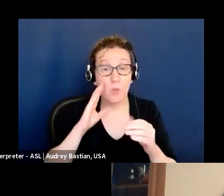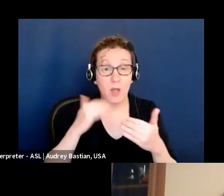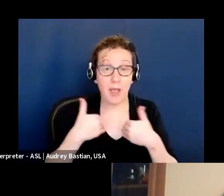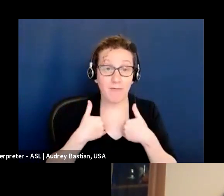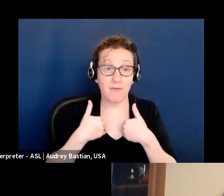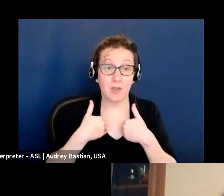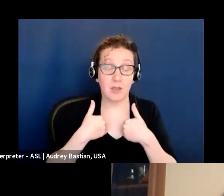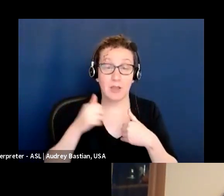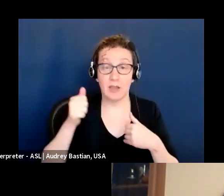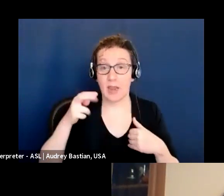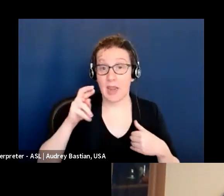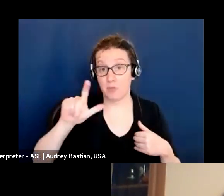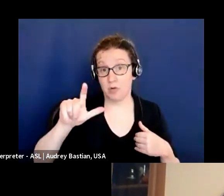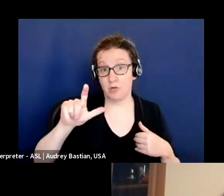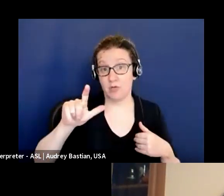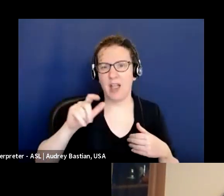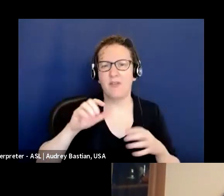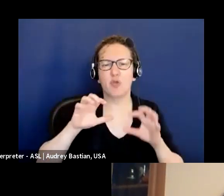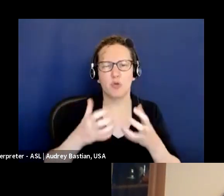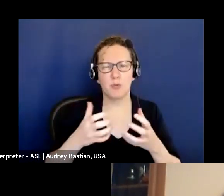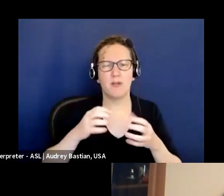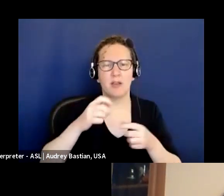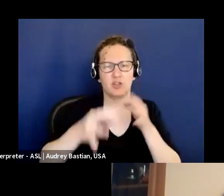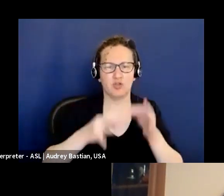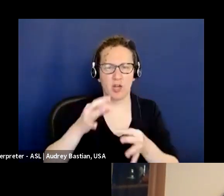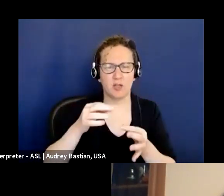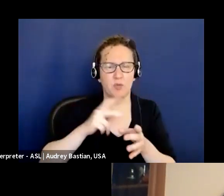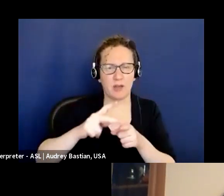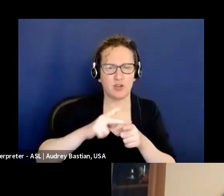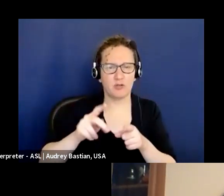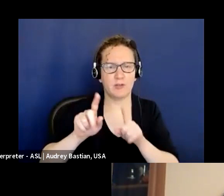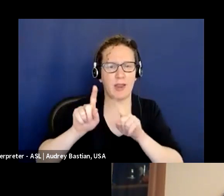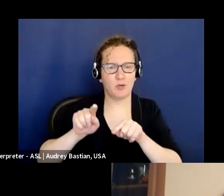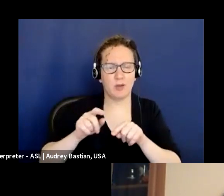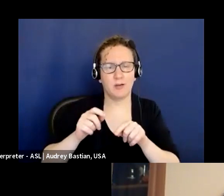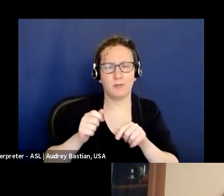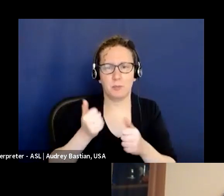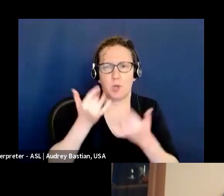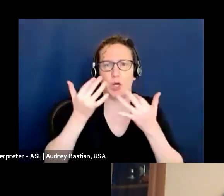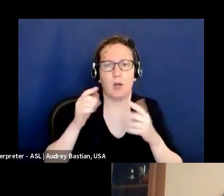In April we'll have a group of exchange professionals answering your burning questions, people with disabilities questions, about